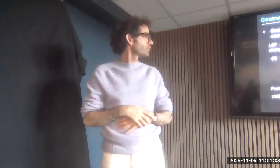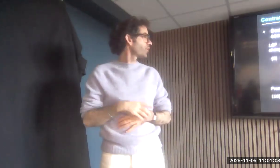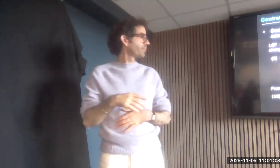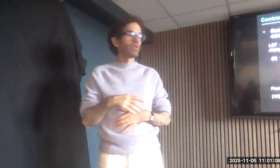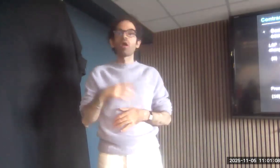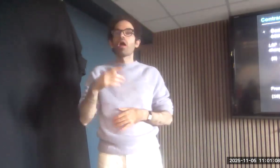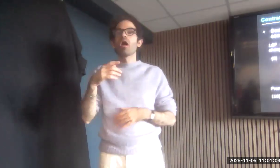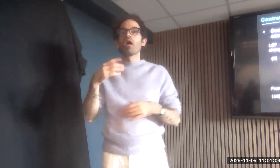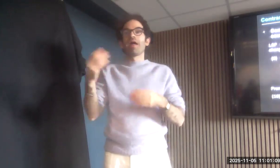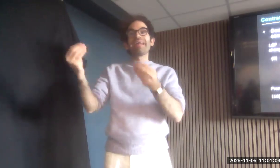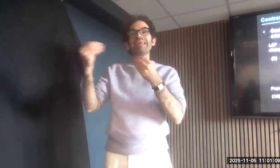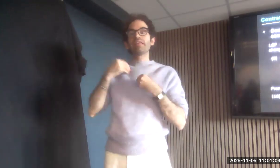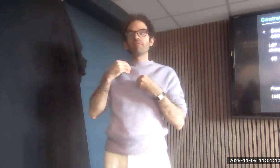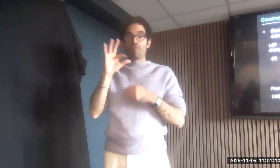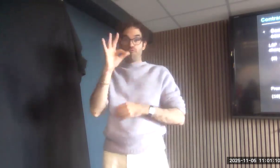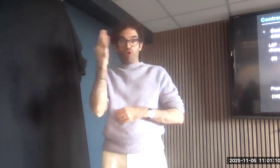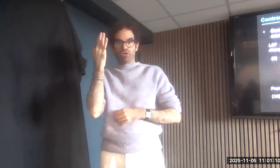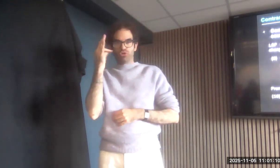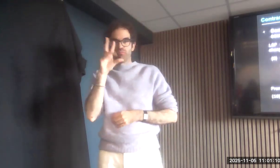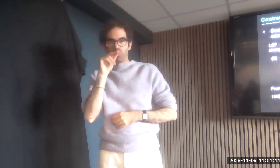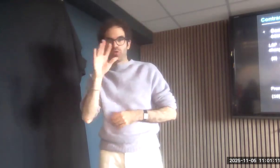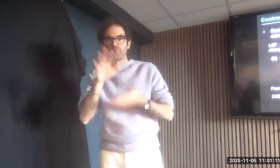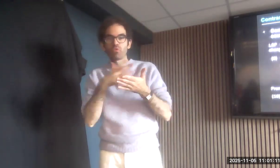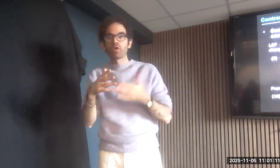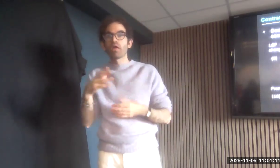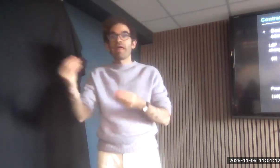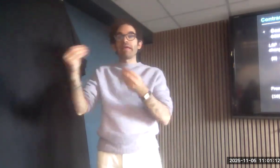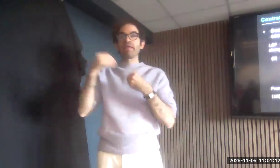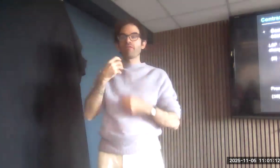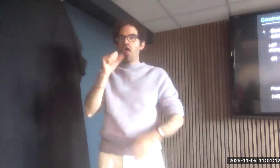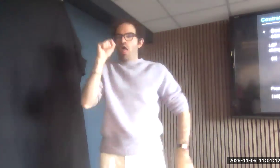DU CHAGRIN, so it makes me fearful, or it makes me sad slash